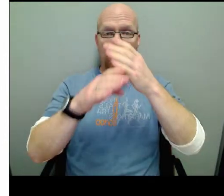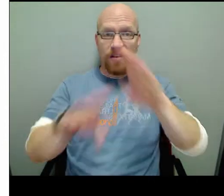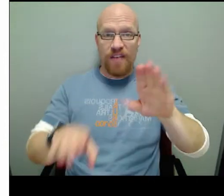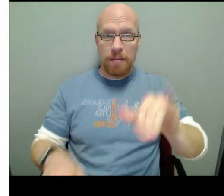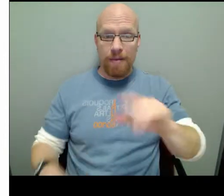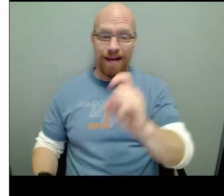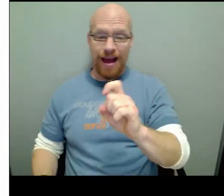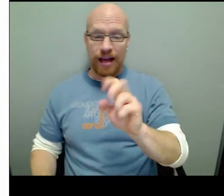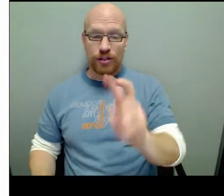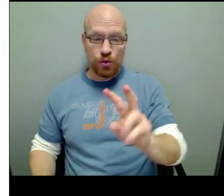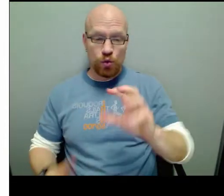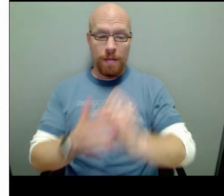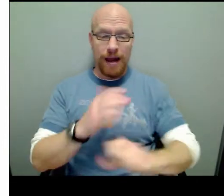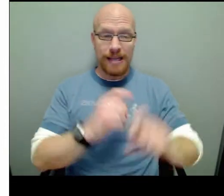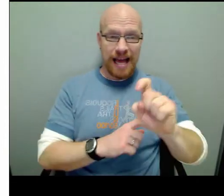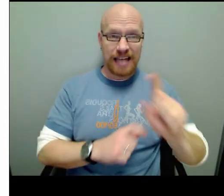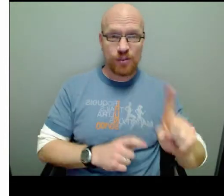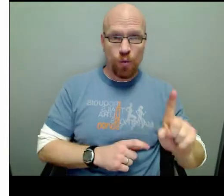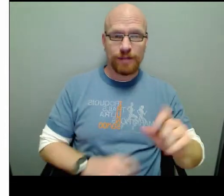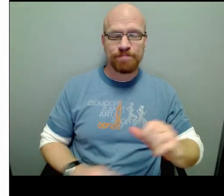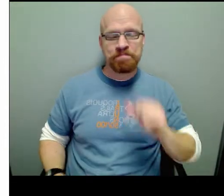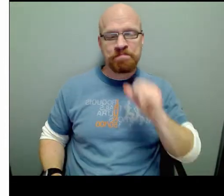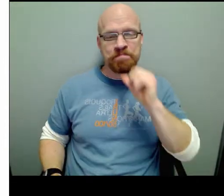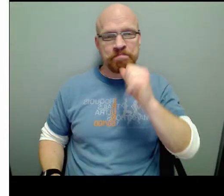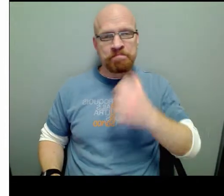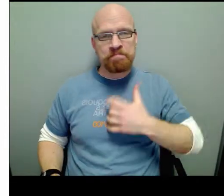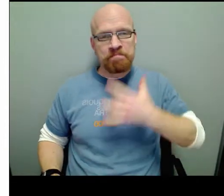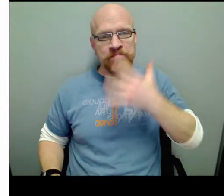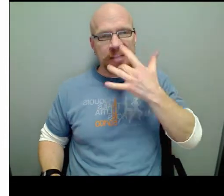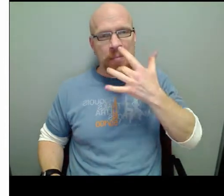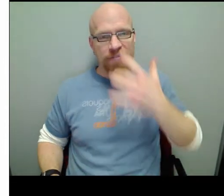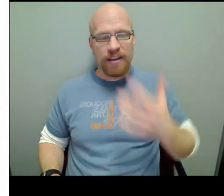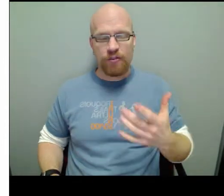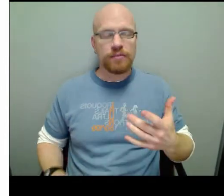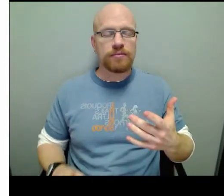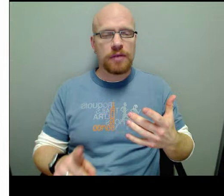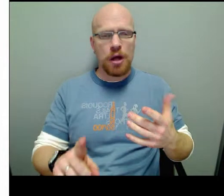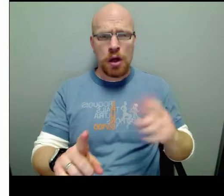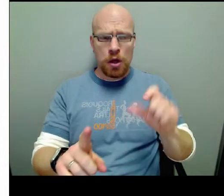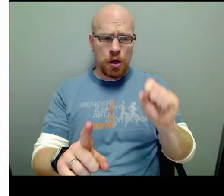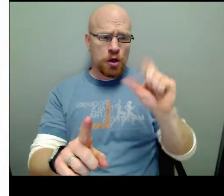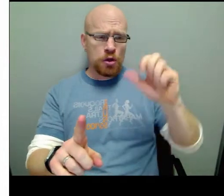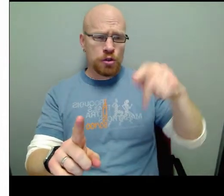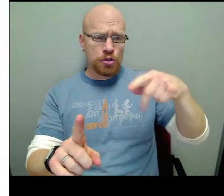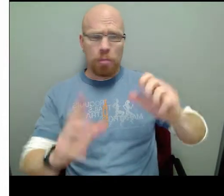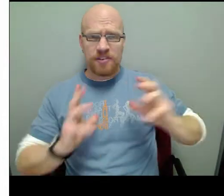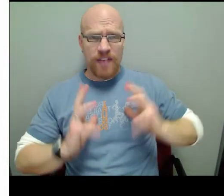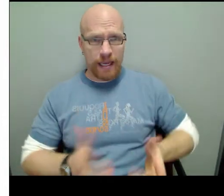by x2 minus x1, not my favorite. Slope is fine.